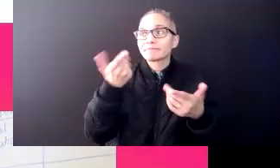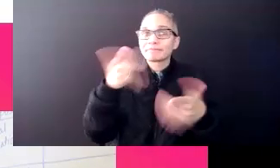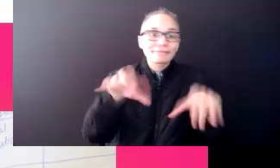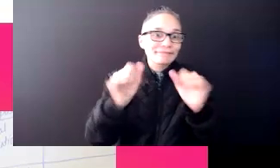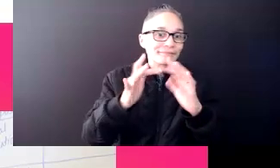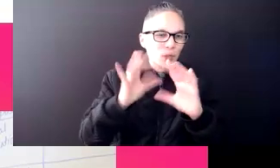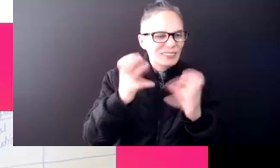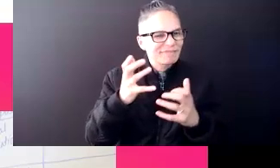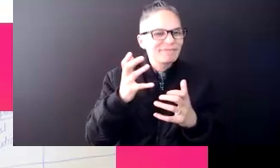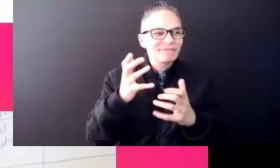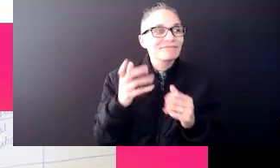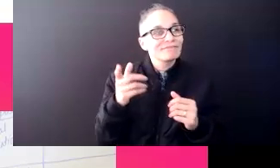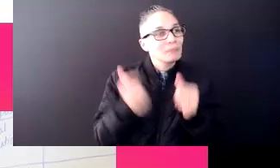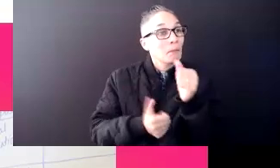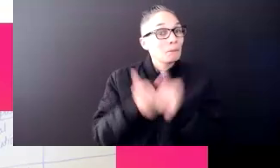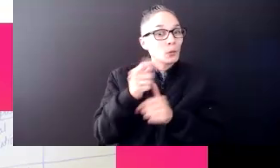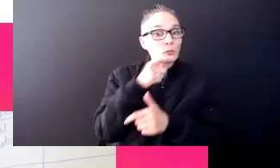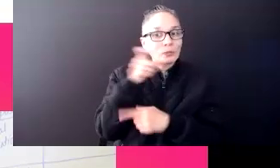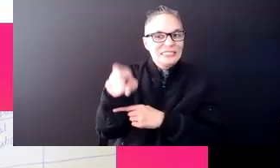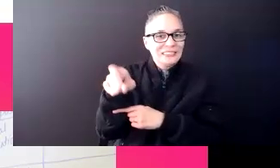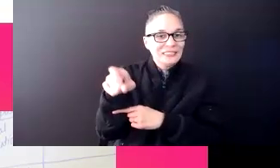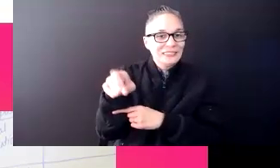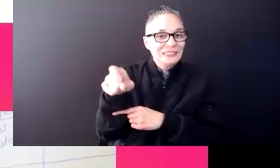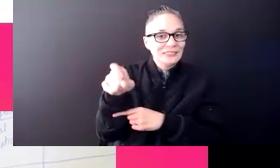Those are the ones that are most in need of, you know,